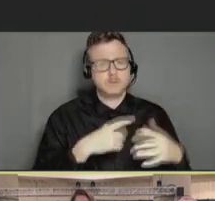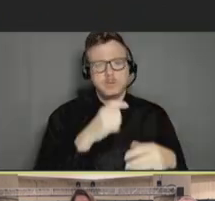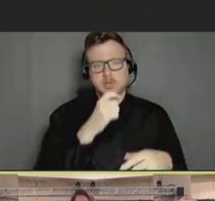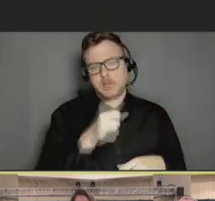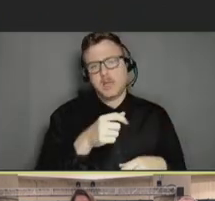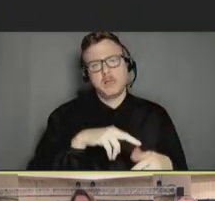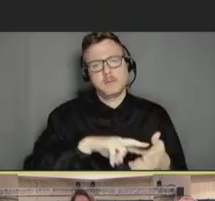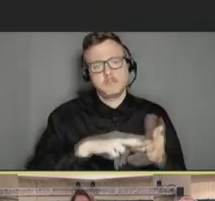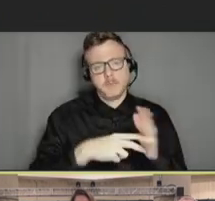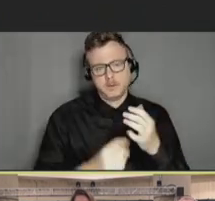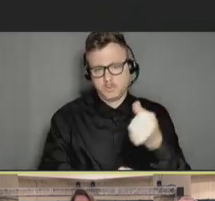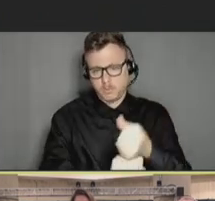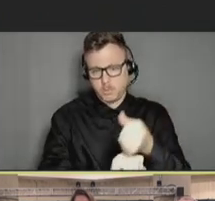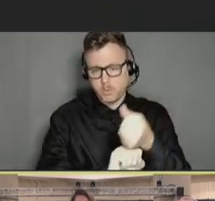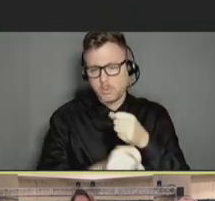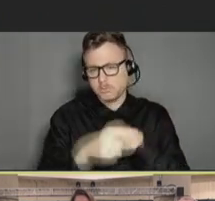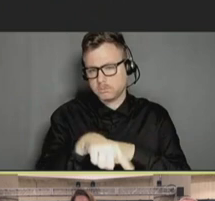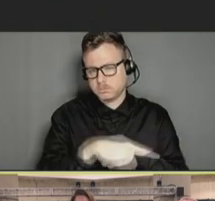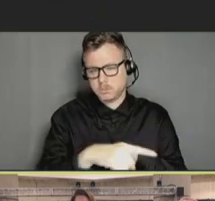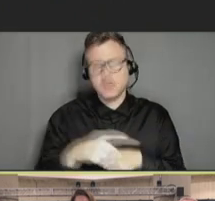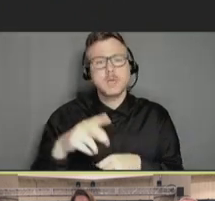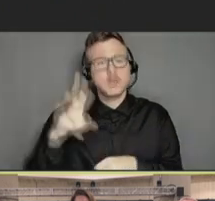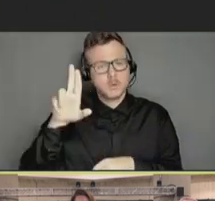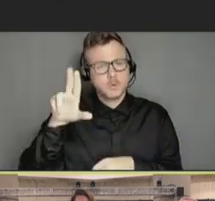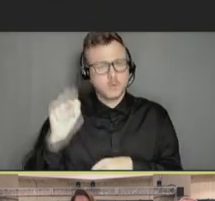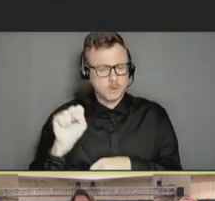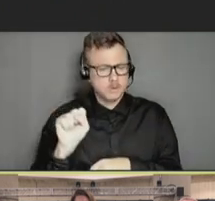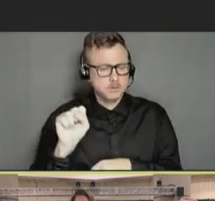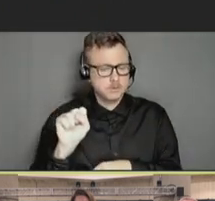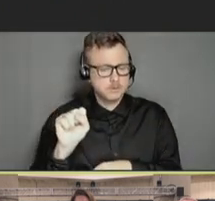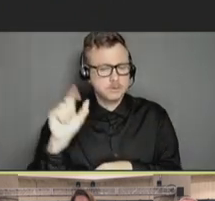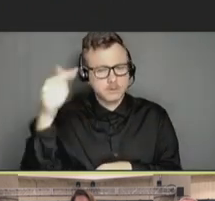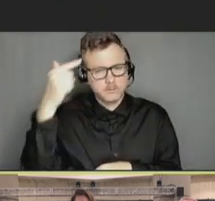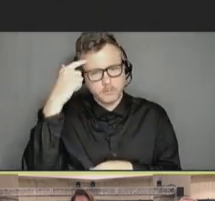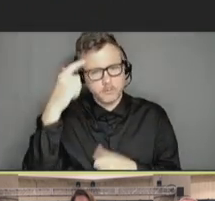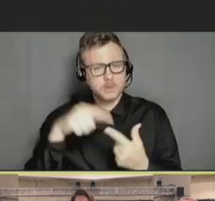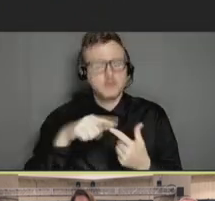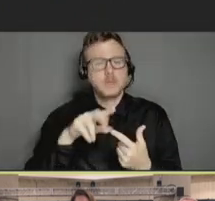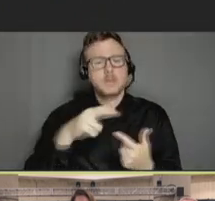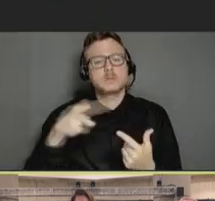or recommendation by the U.S. Government HHS, or the National Vaccine Advisory Committee.